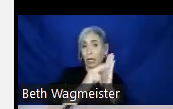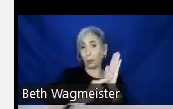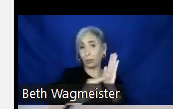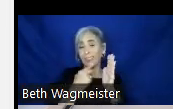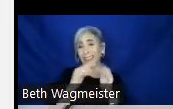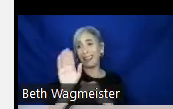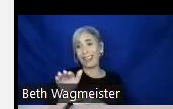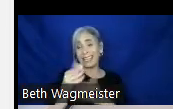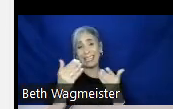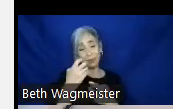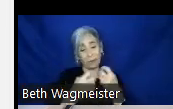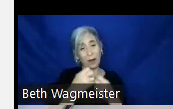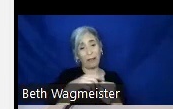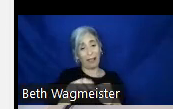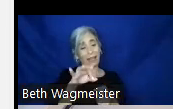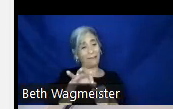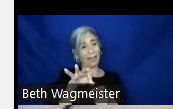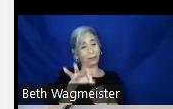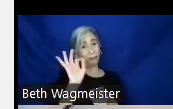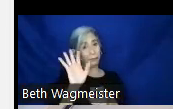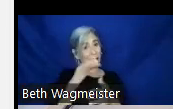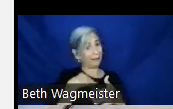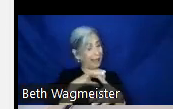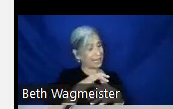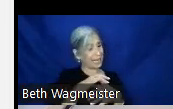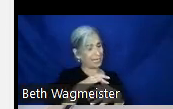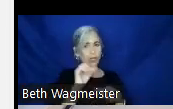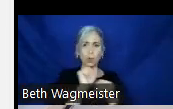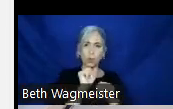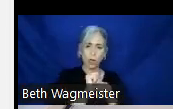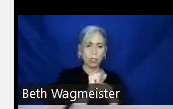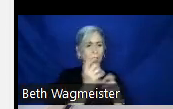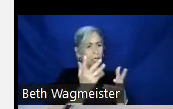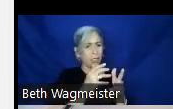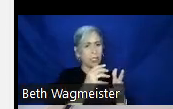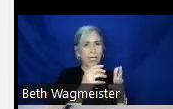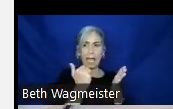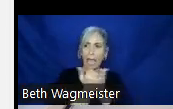here's a problem I found in your content. We can warn people while they're writing it. So as